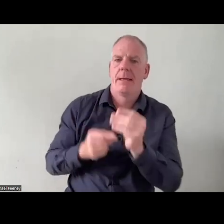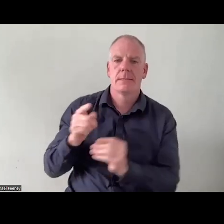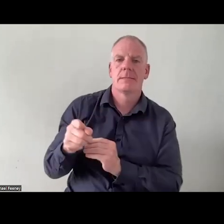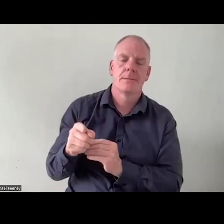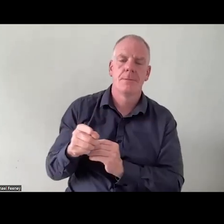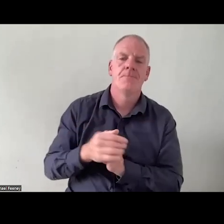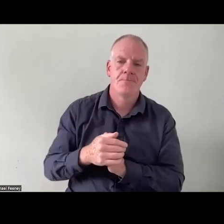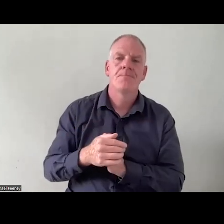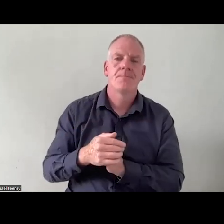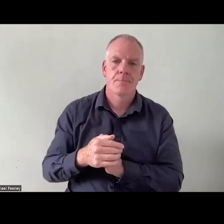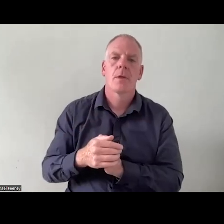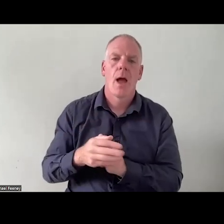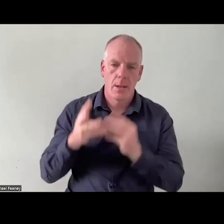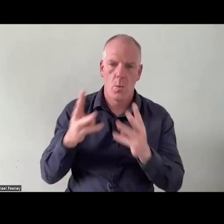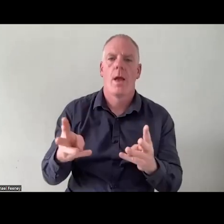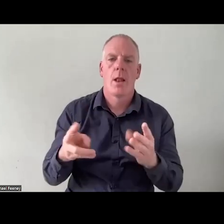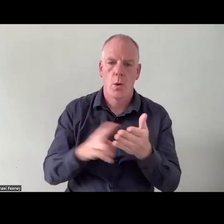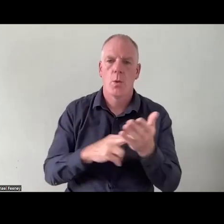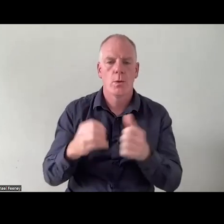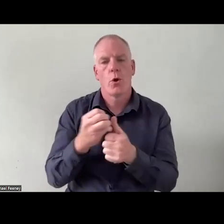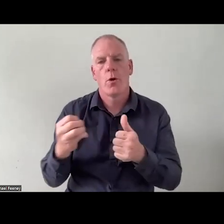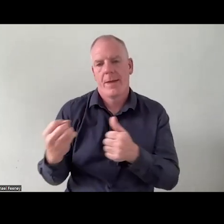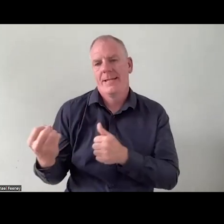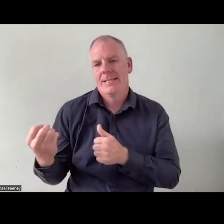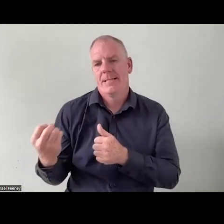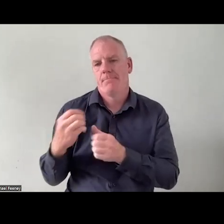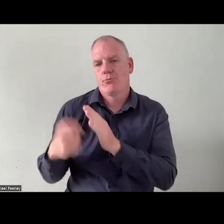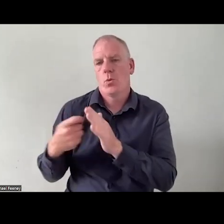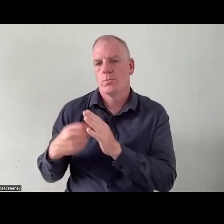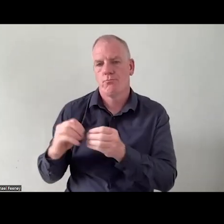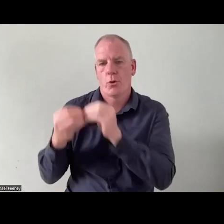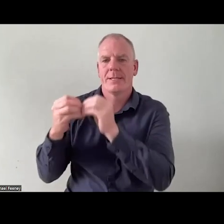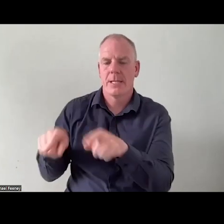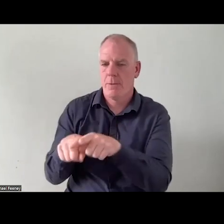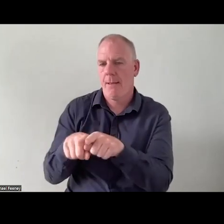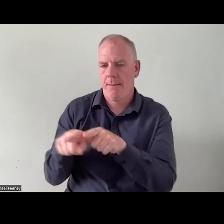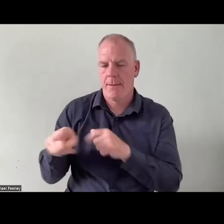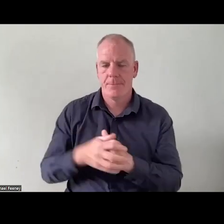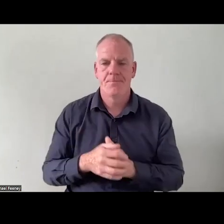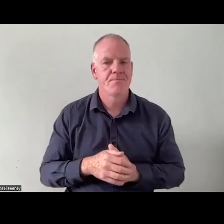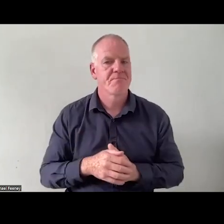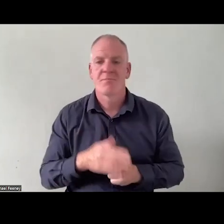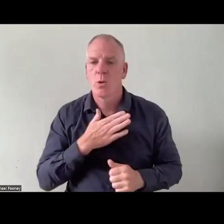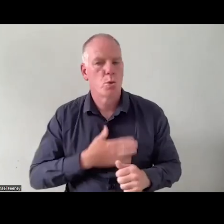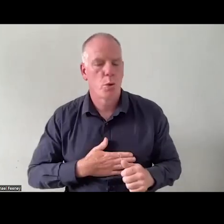And they will be moving into some of their other sister products as well. So, not only are we working with Kellogg's,